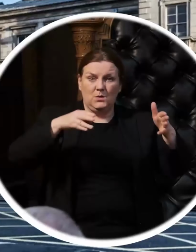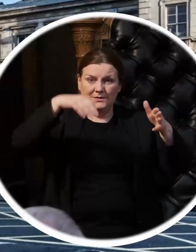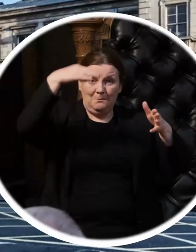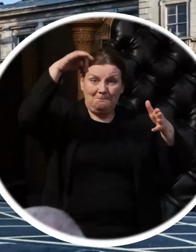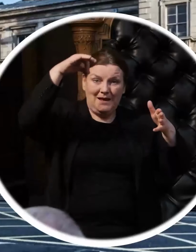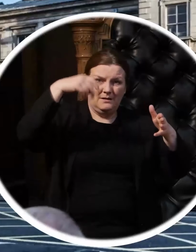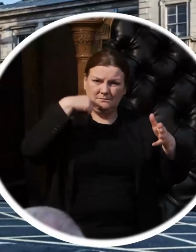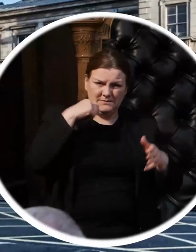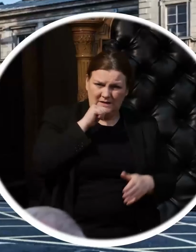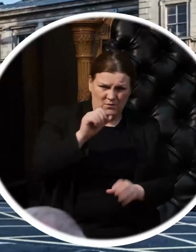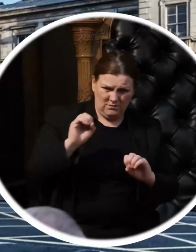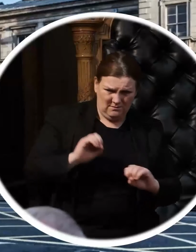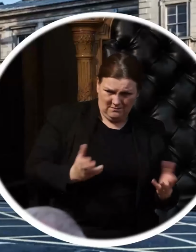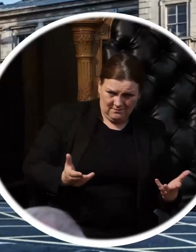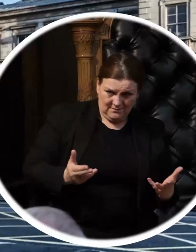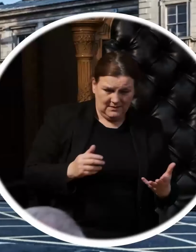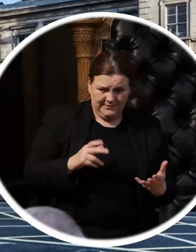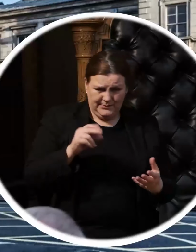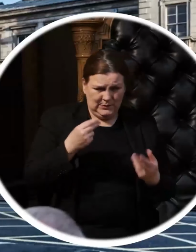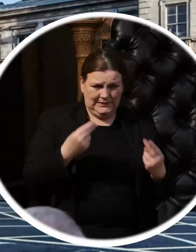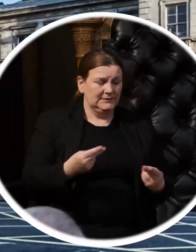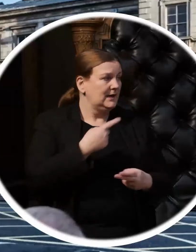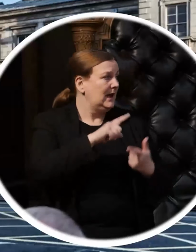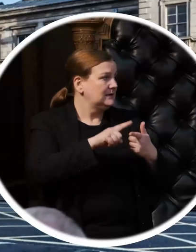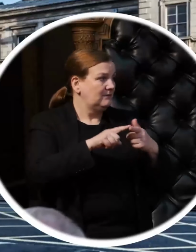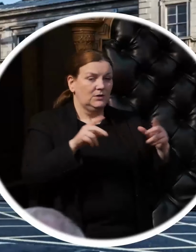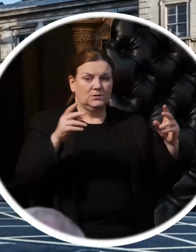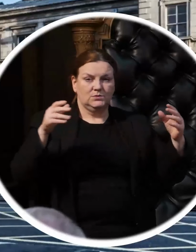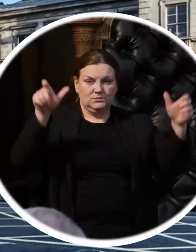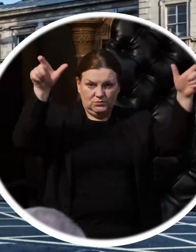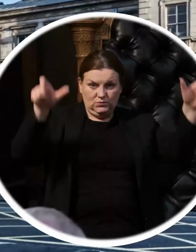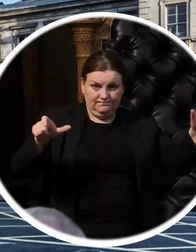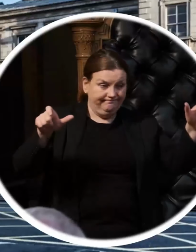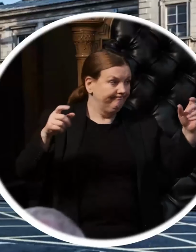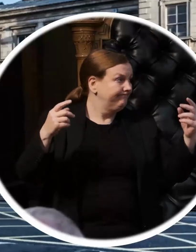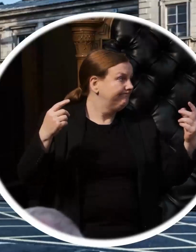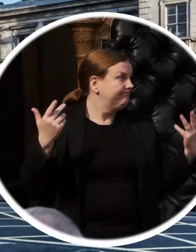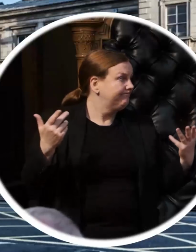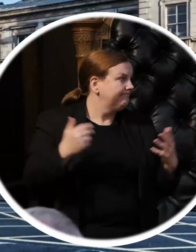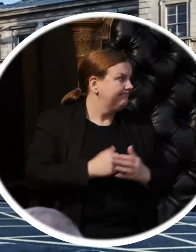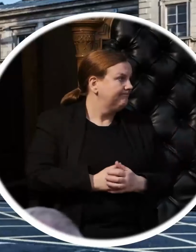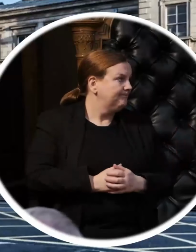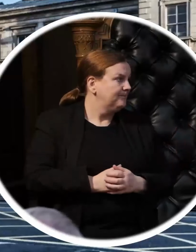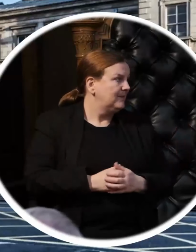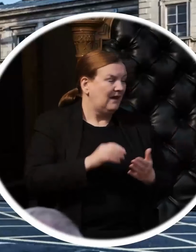And then these two flanking towers either side. And it's got these all these different types of features,